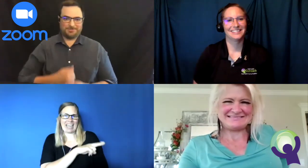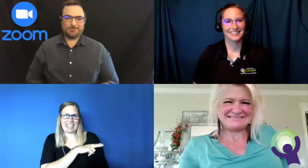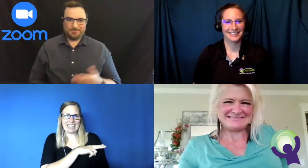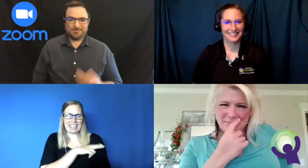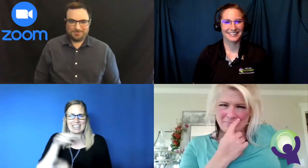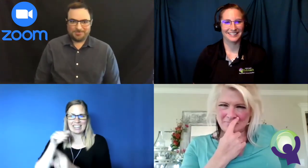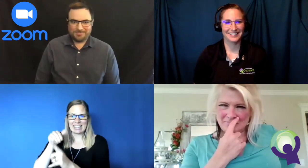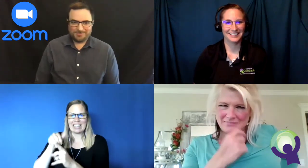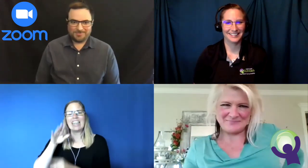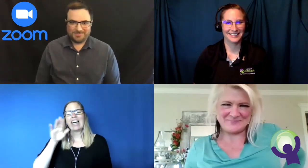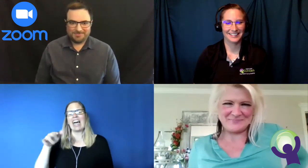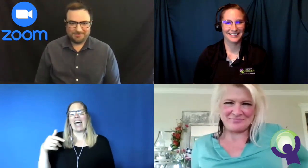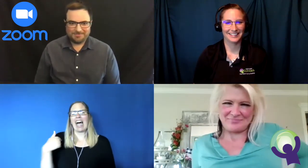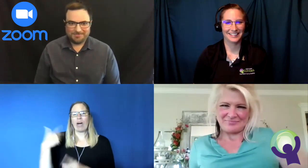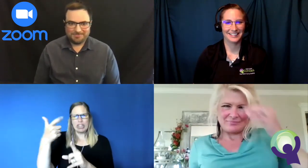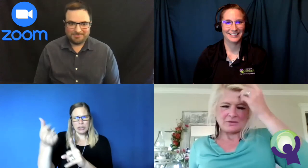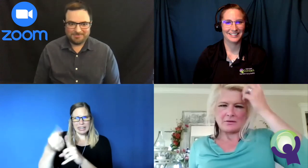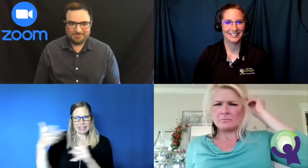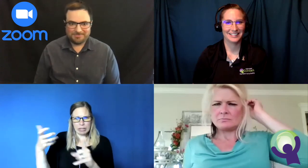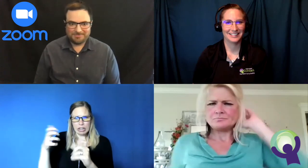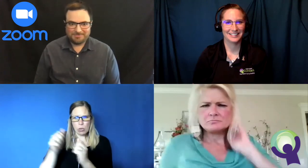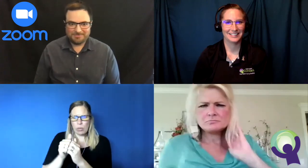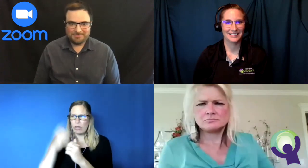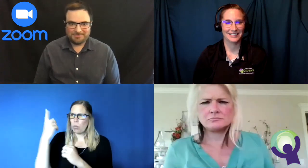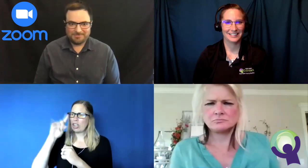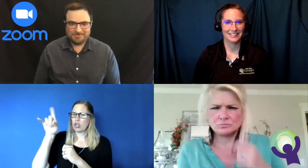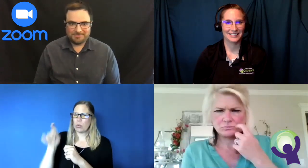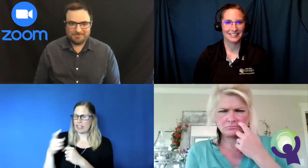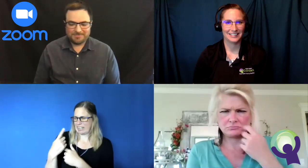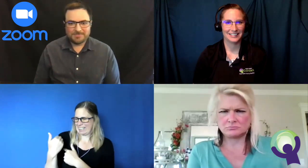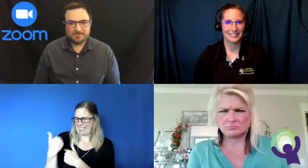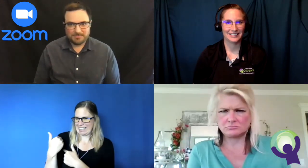have you expand on the question that came in just a little bit earlier.